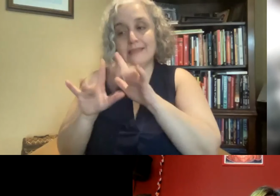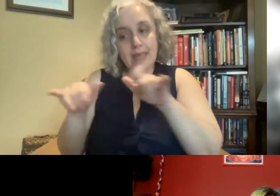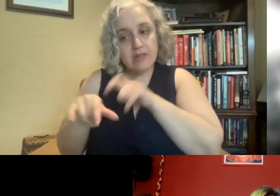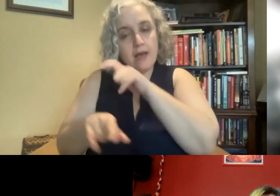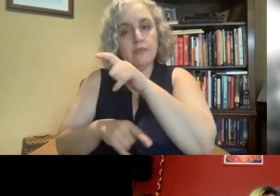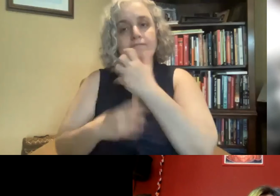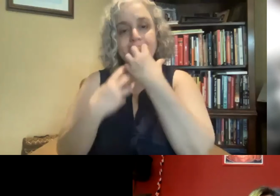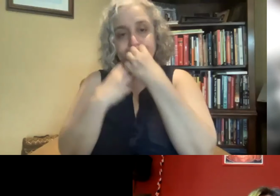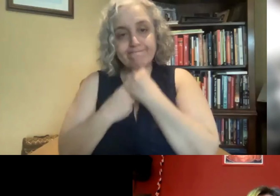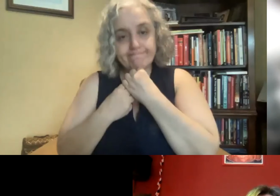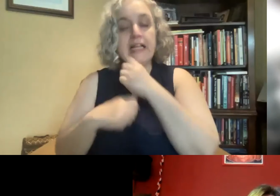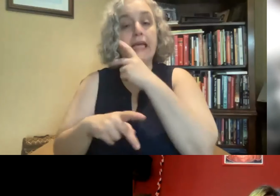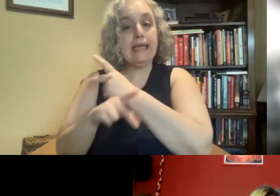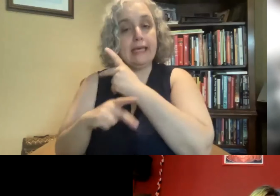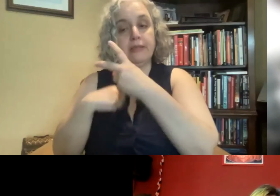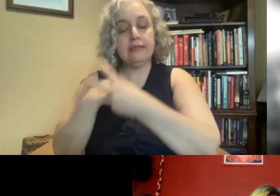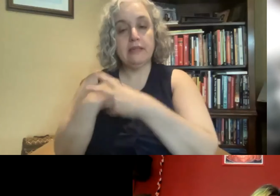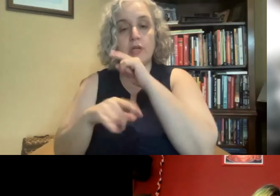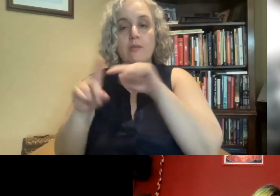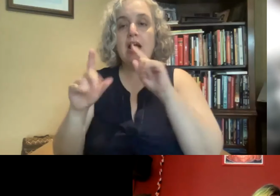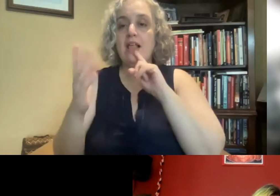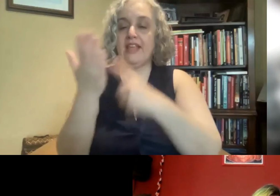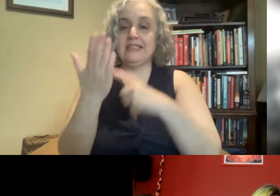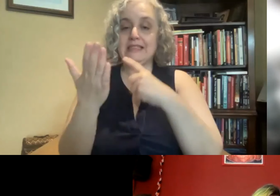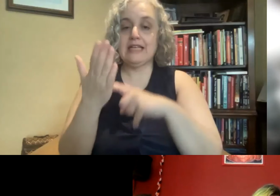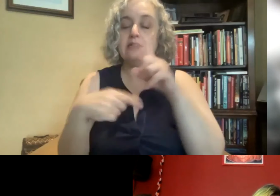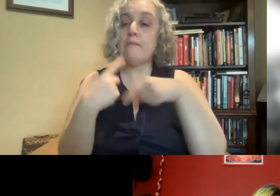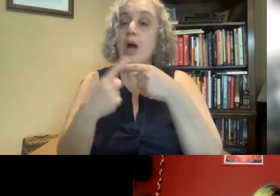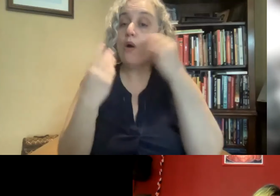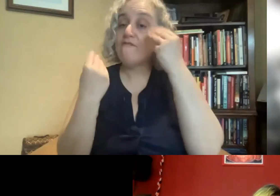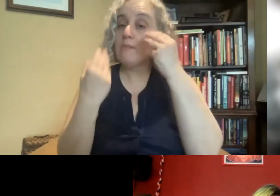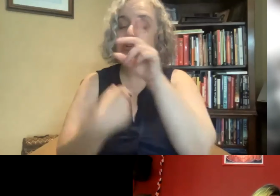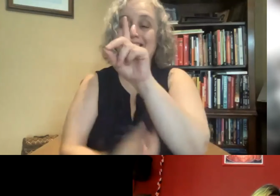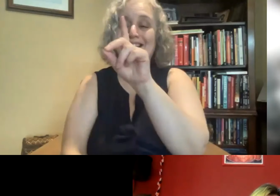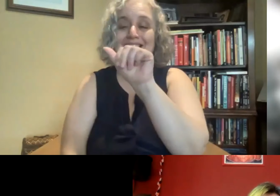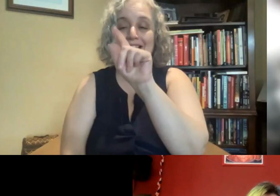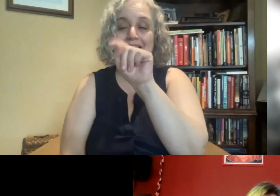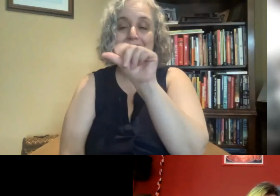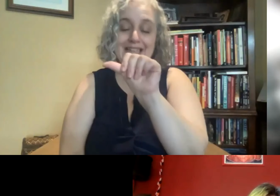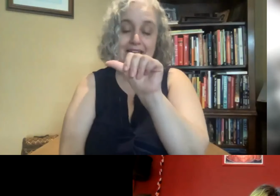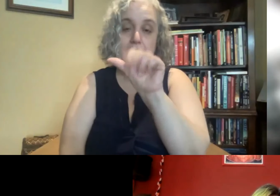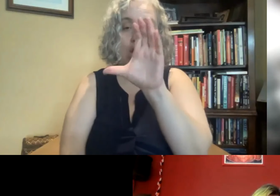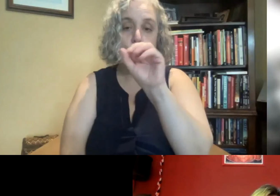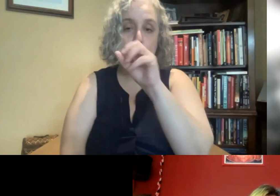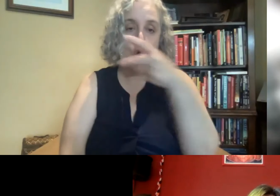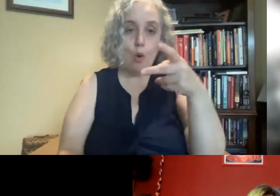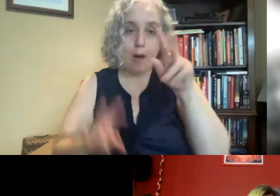But yeah, I think you should talk more about data co-ops because I think you know more about that.